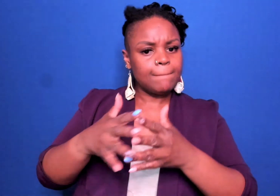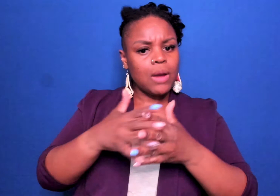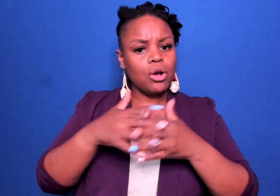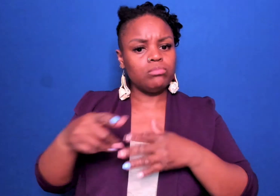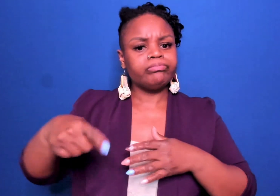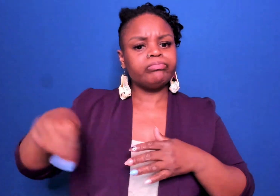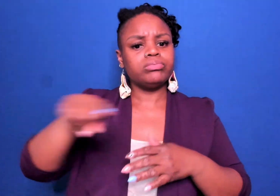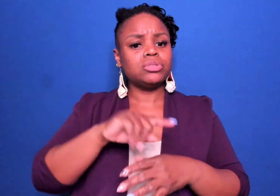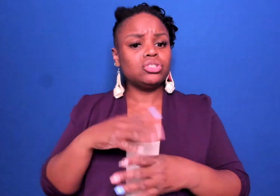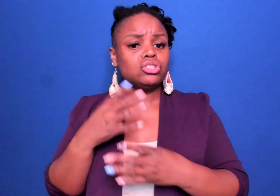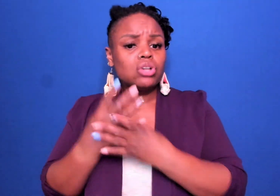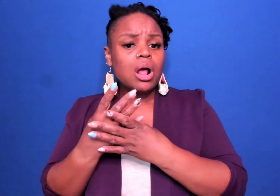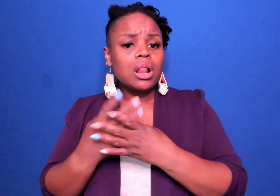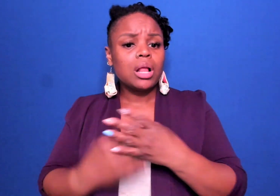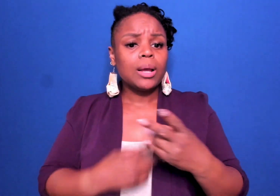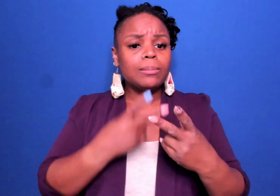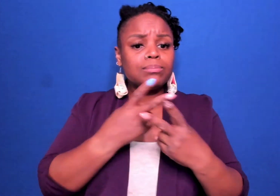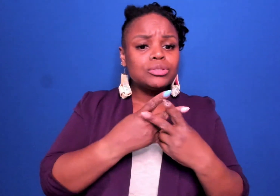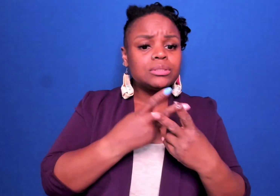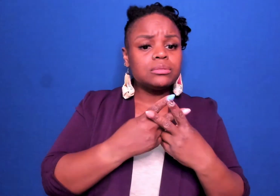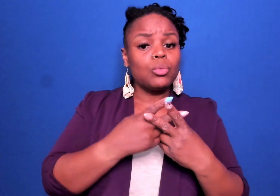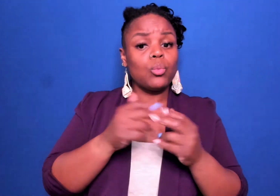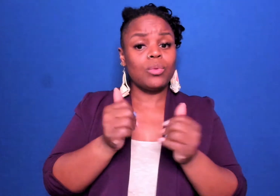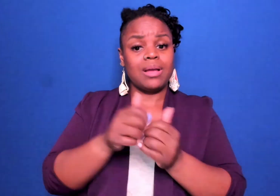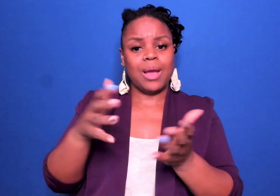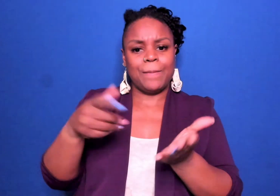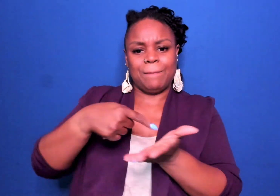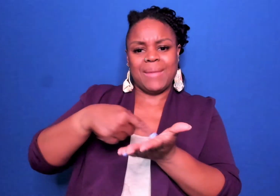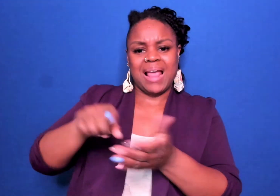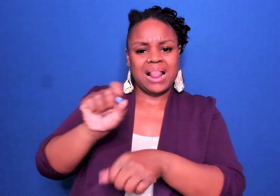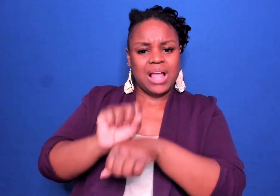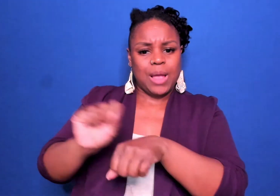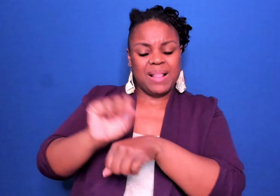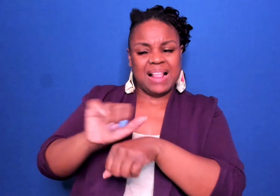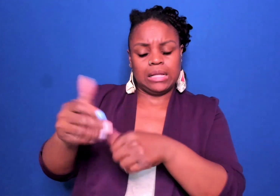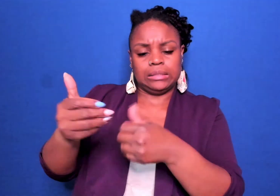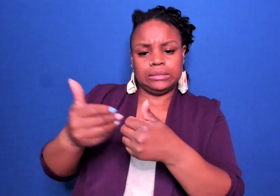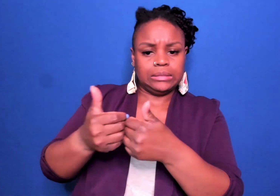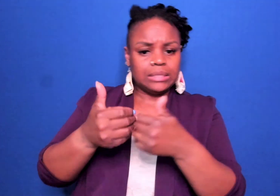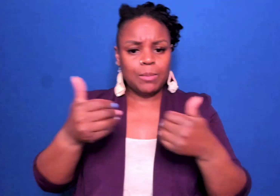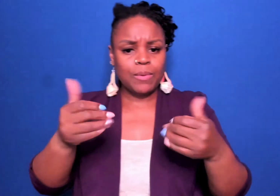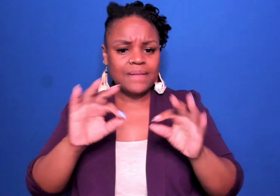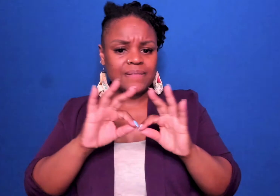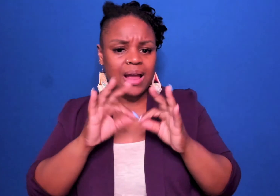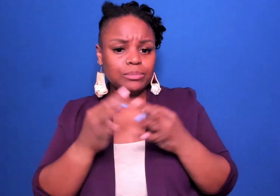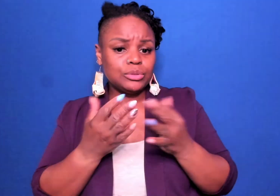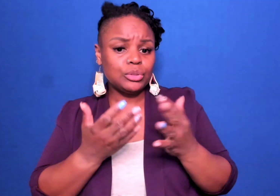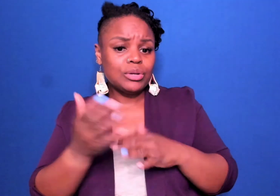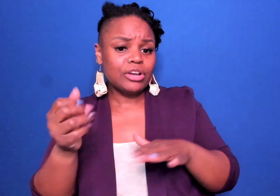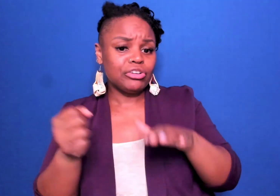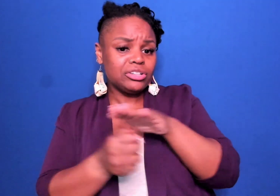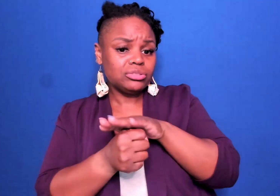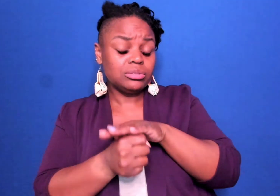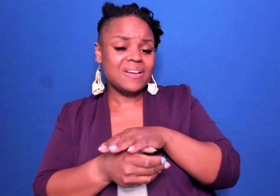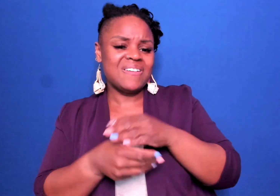America’s jails and prisons with unpaid labor, separate families through incarceration,